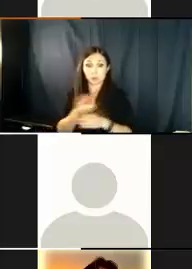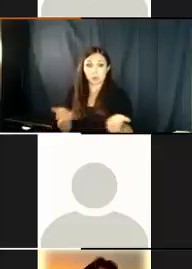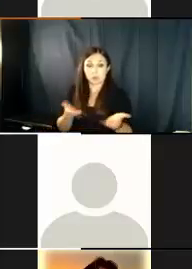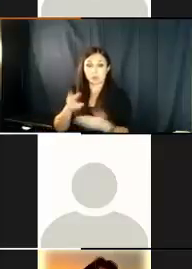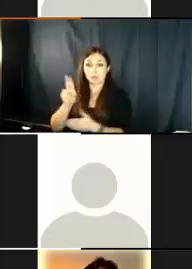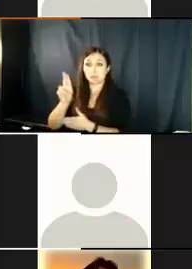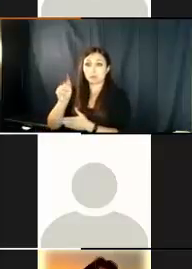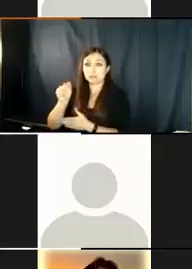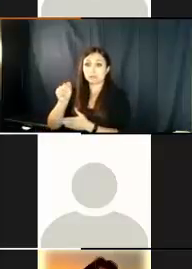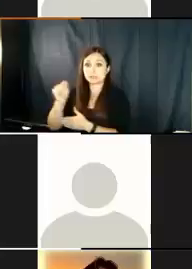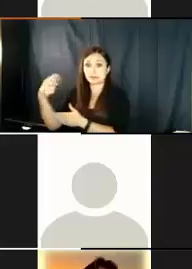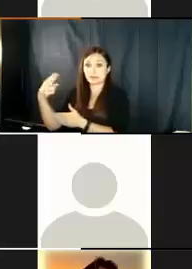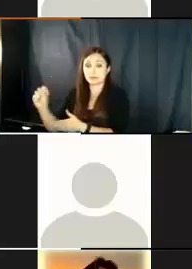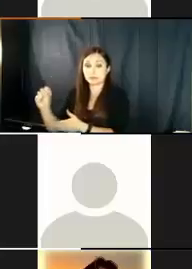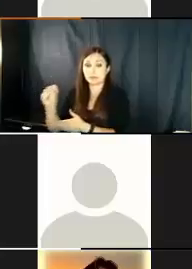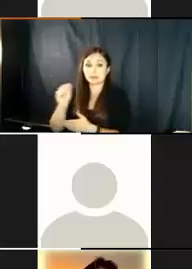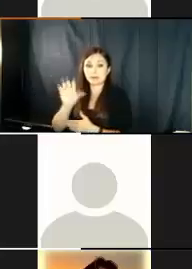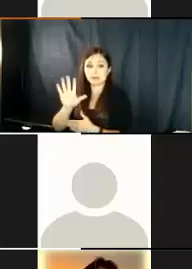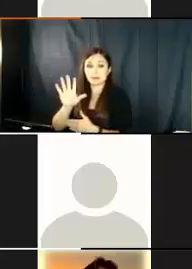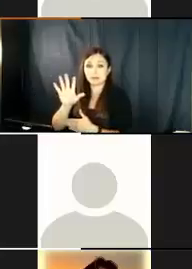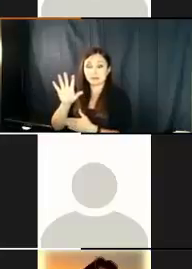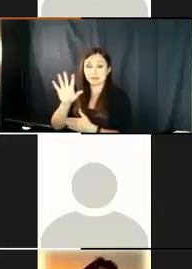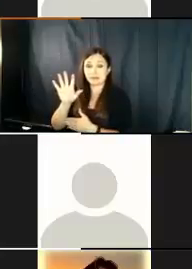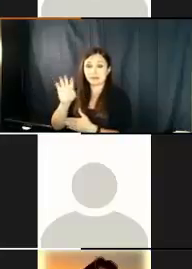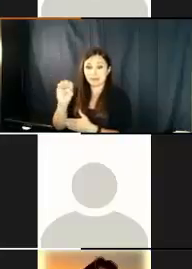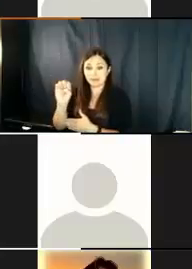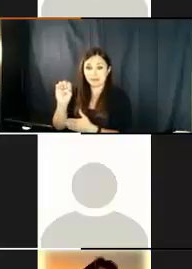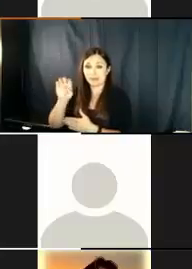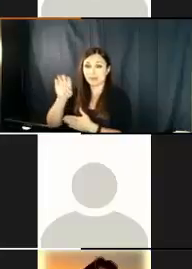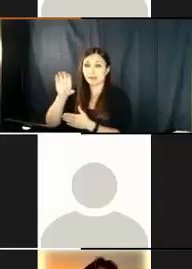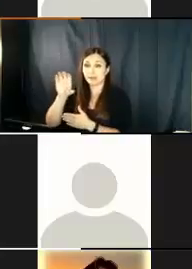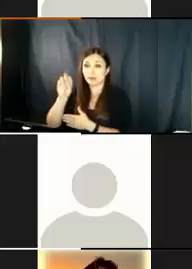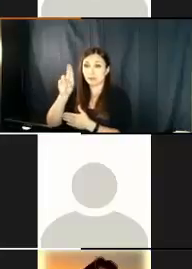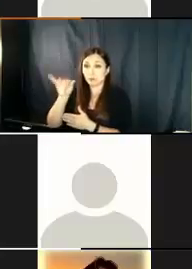High School is the 5E inquiry based model, and we'll look at that model in just a little bit.